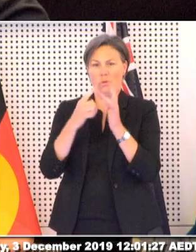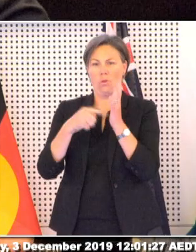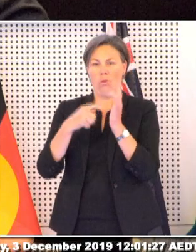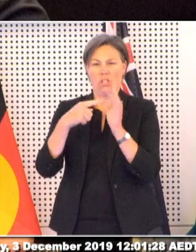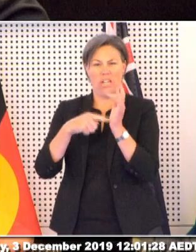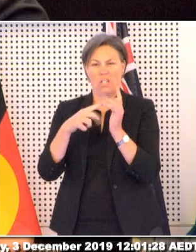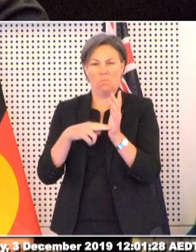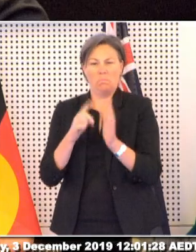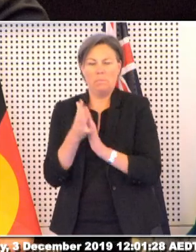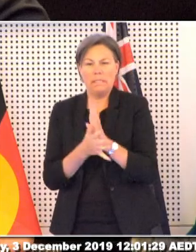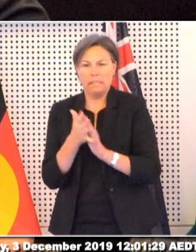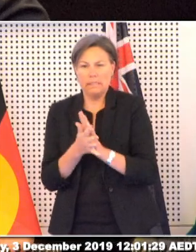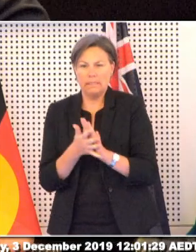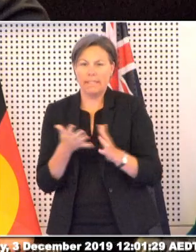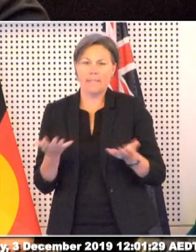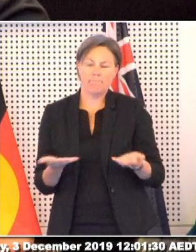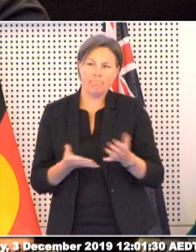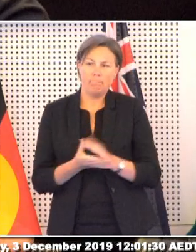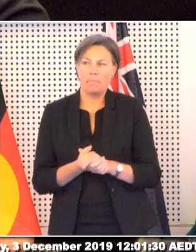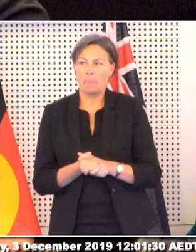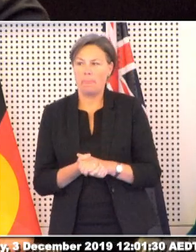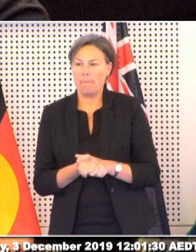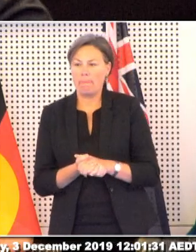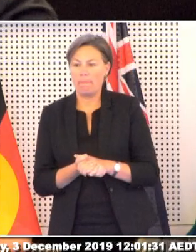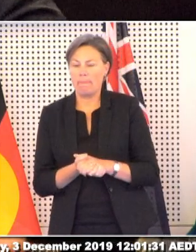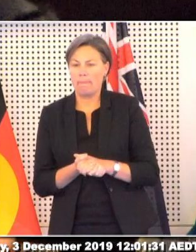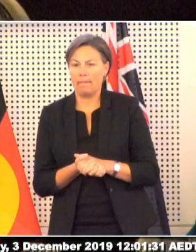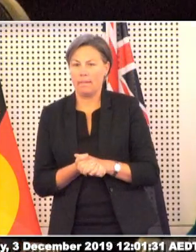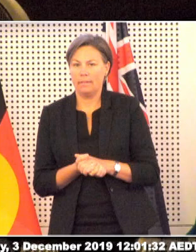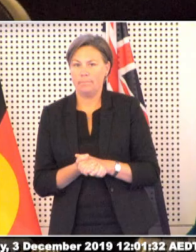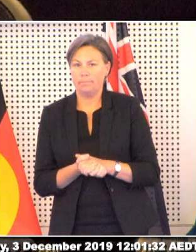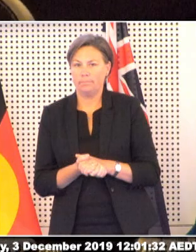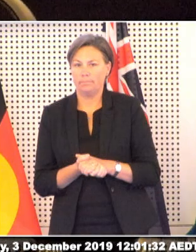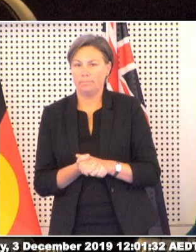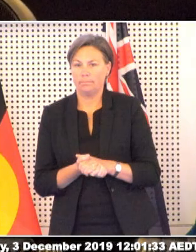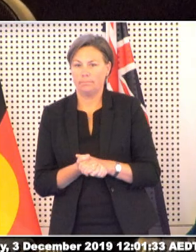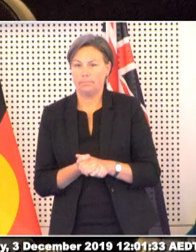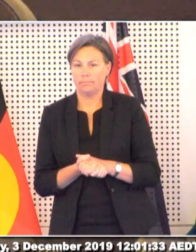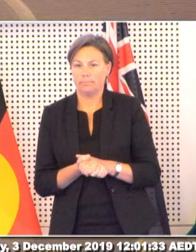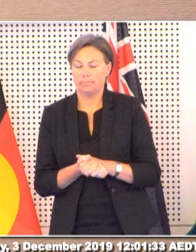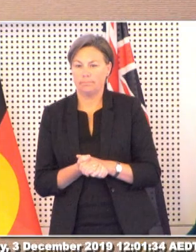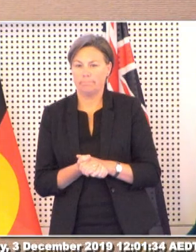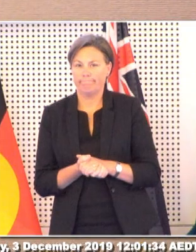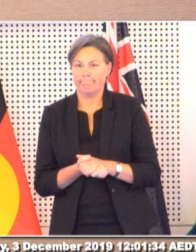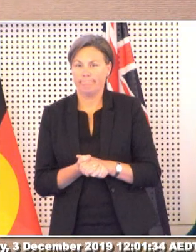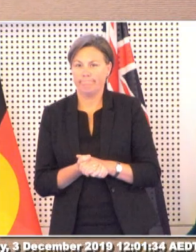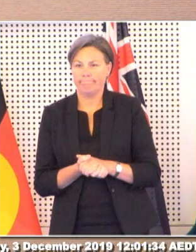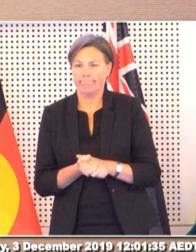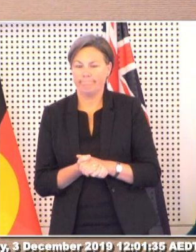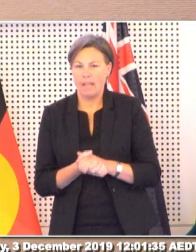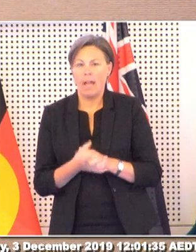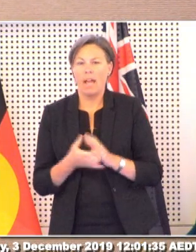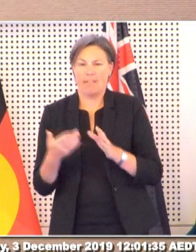Because a lot of people were involved quite heavily with service